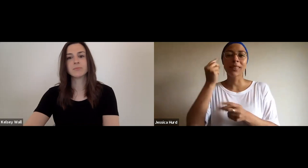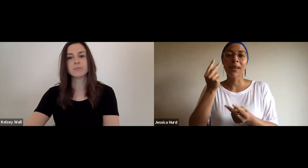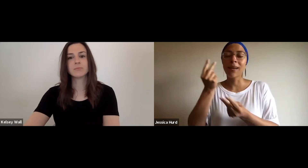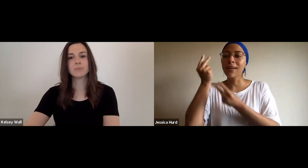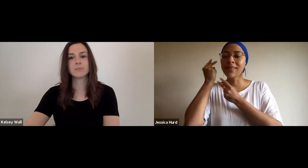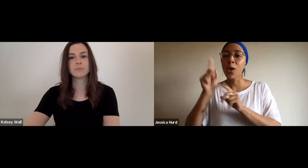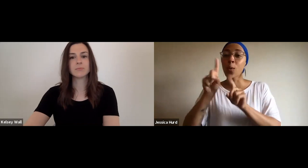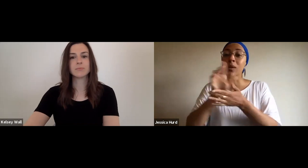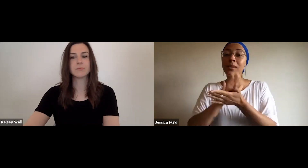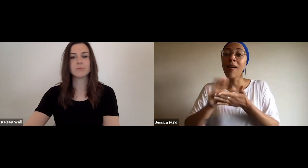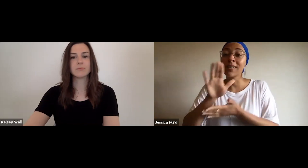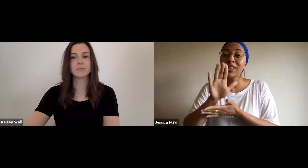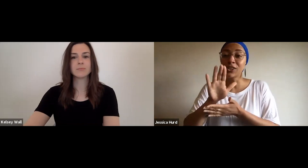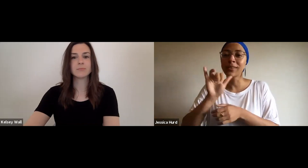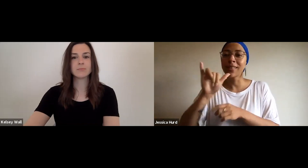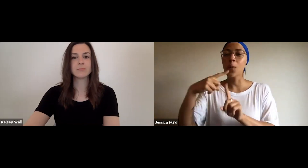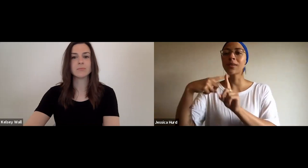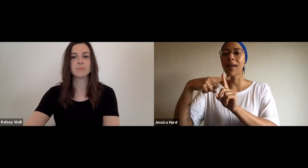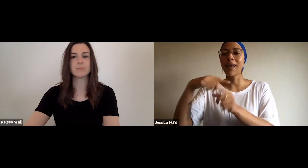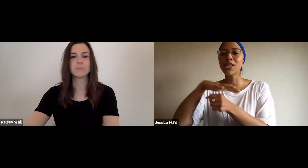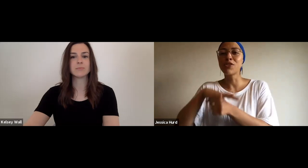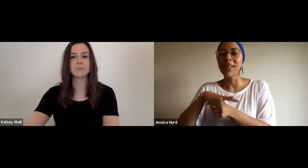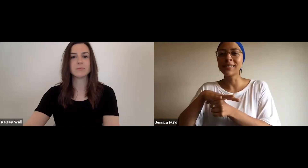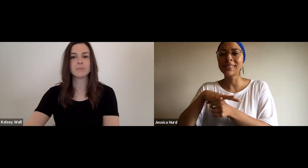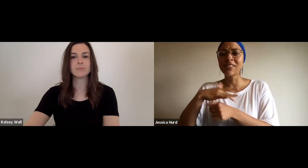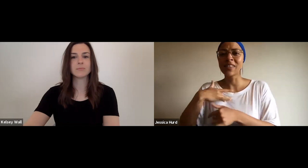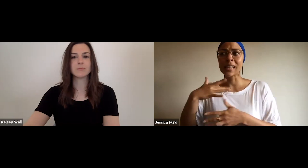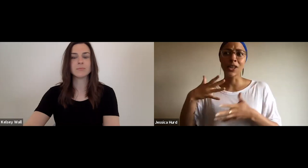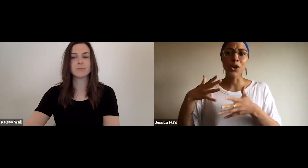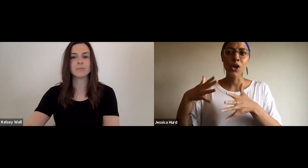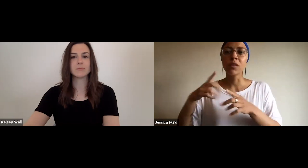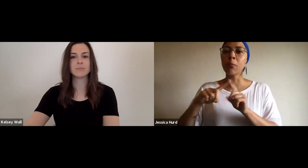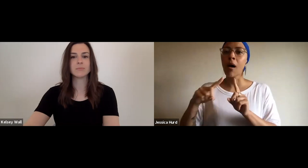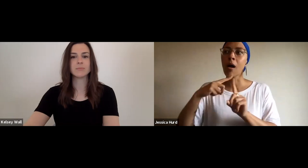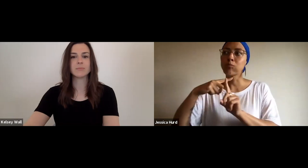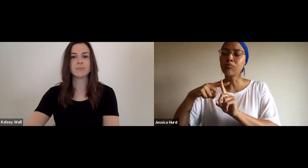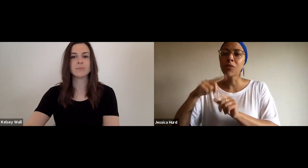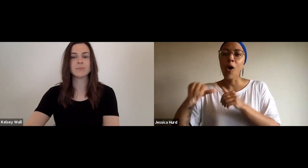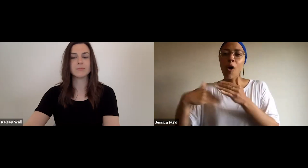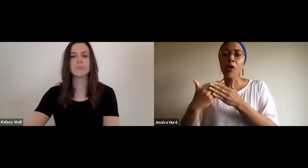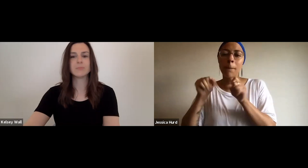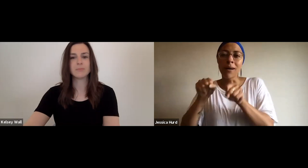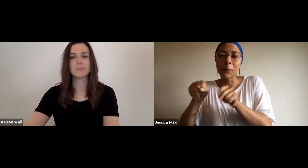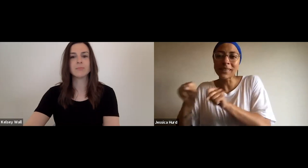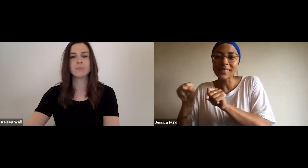So, for example, looking back, when I went to college, going to college is a positive stress. That's a eustress.